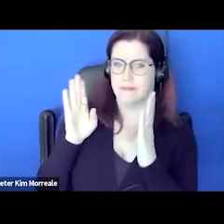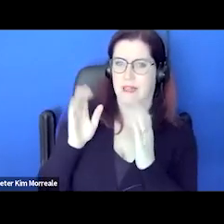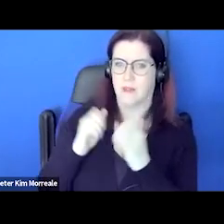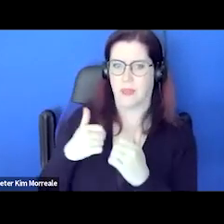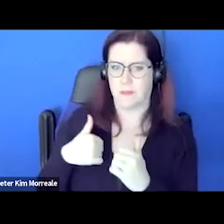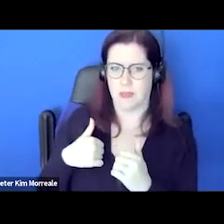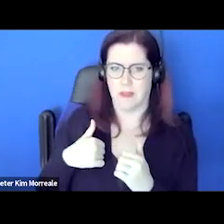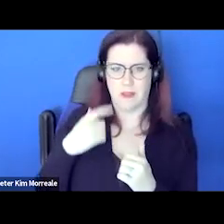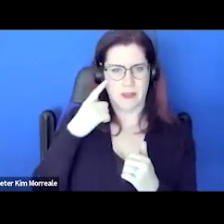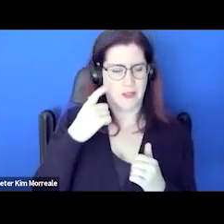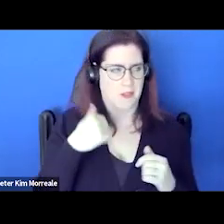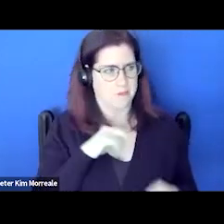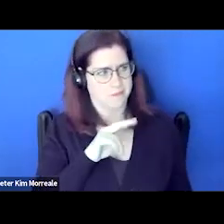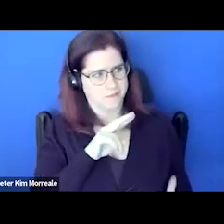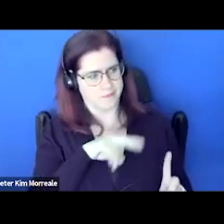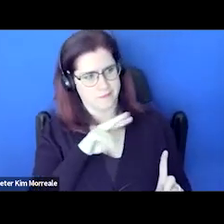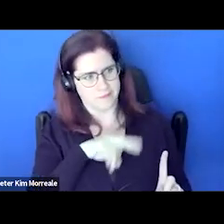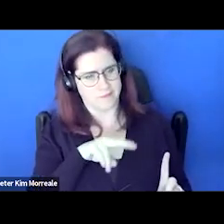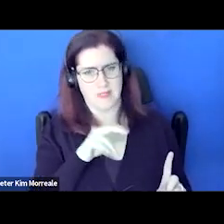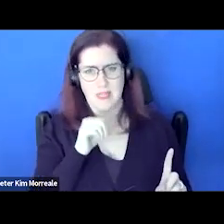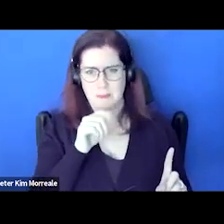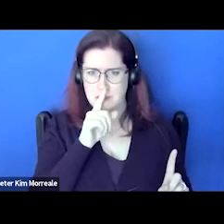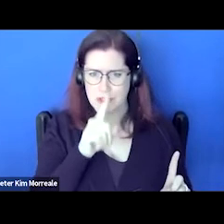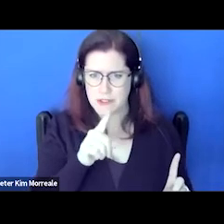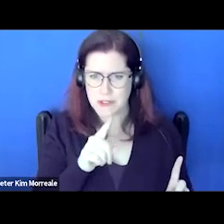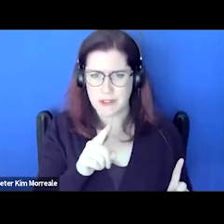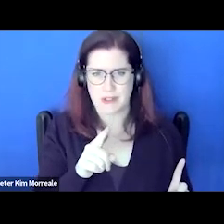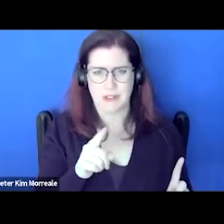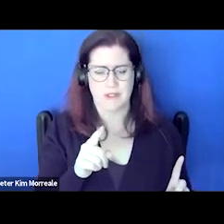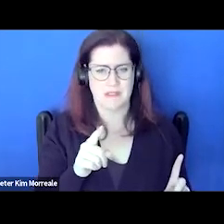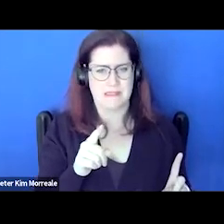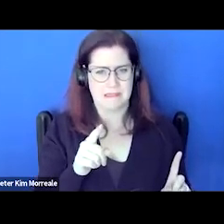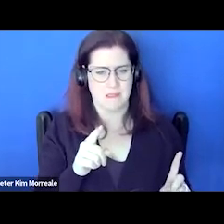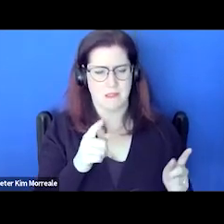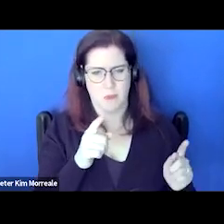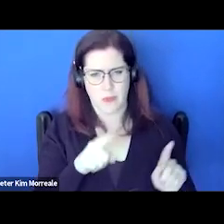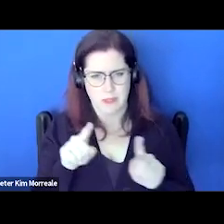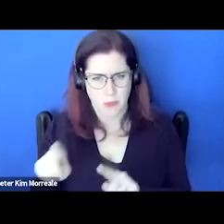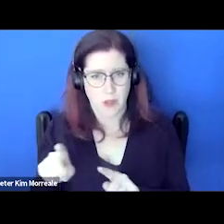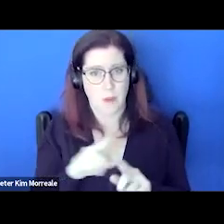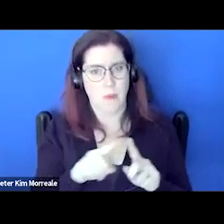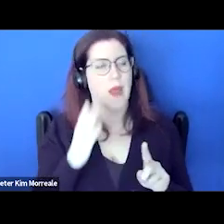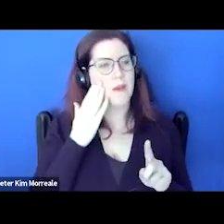I'm not sure where I'm going with this, but I do know that I have to be consistent for her.